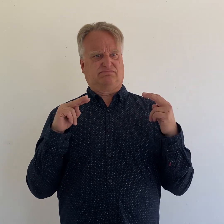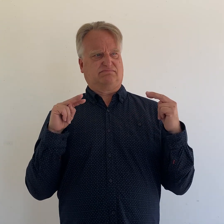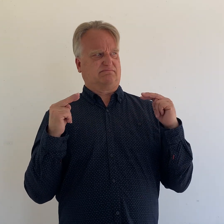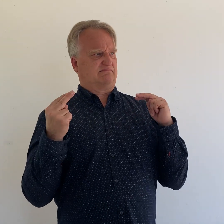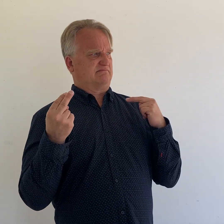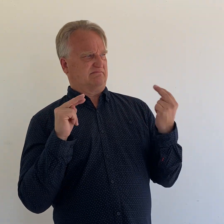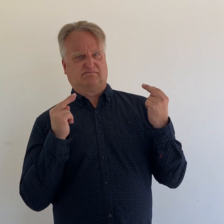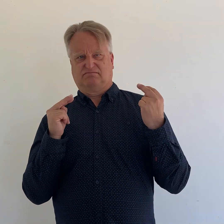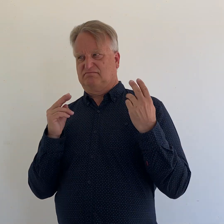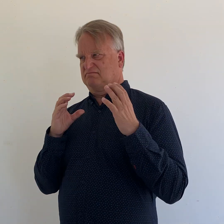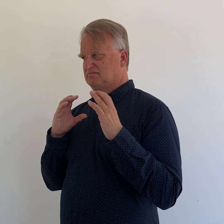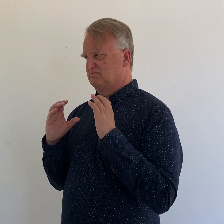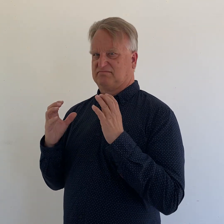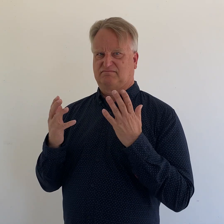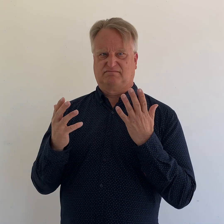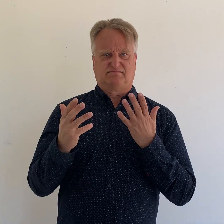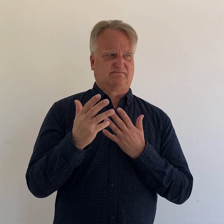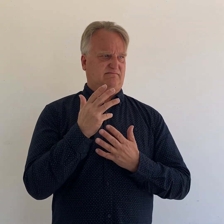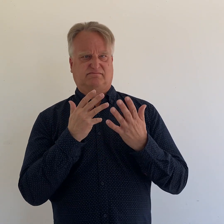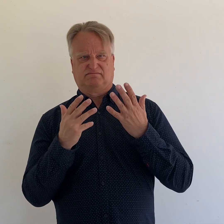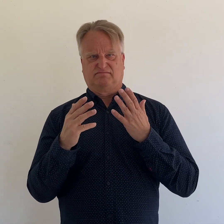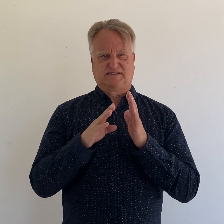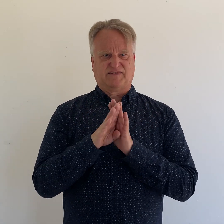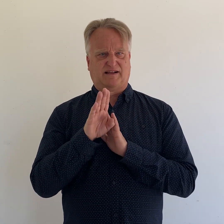From these regular and on-going interactions amongst themselves,